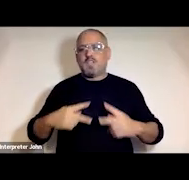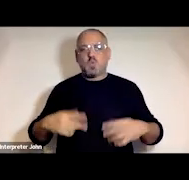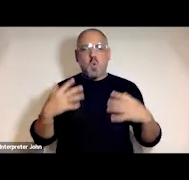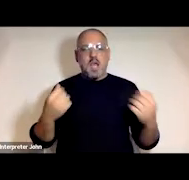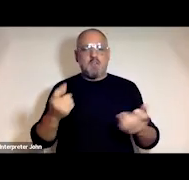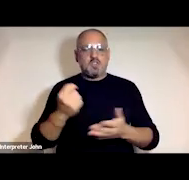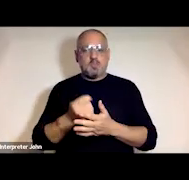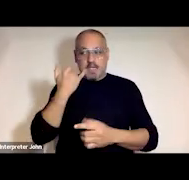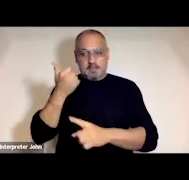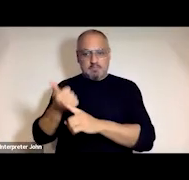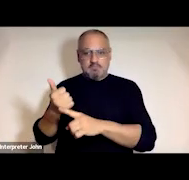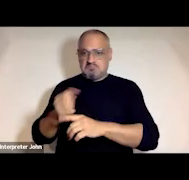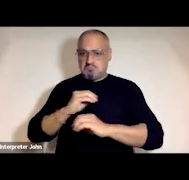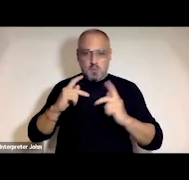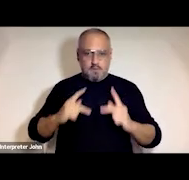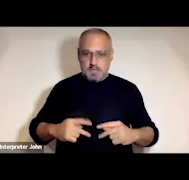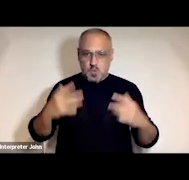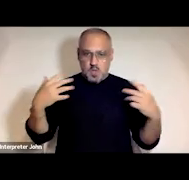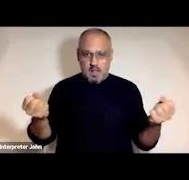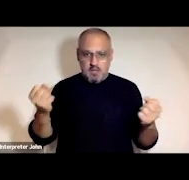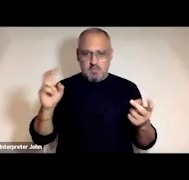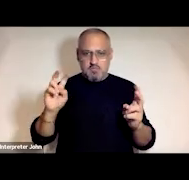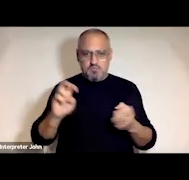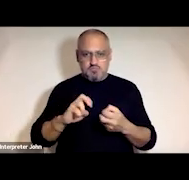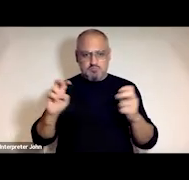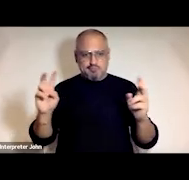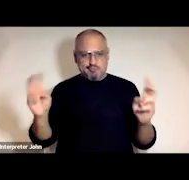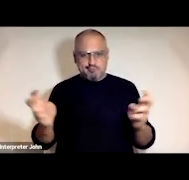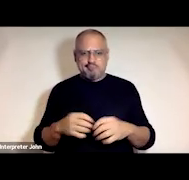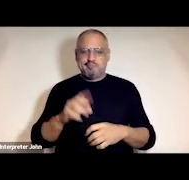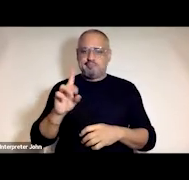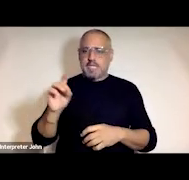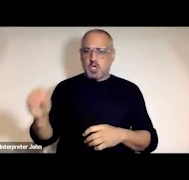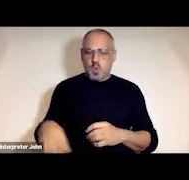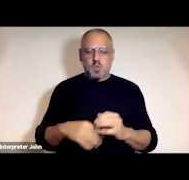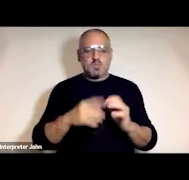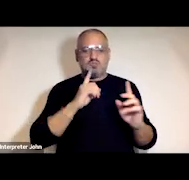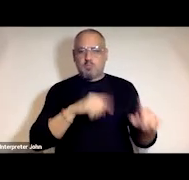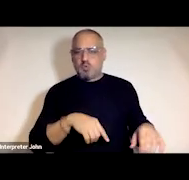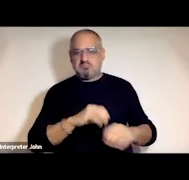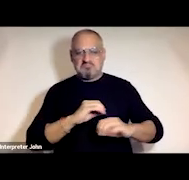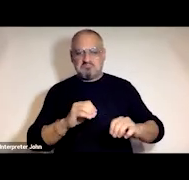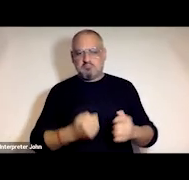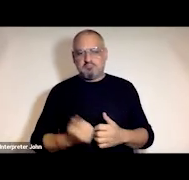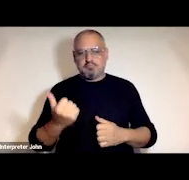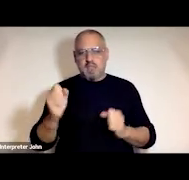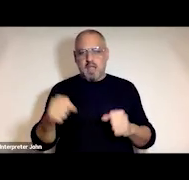If a person doesn't have any physical health conditions that they're diagnosed with or that they report, you can take it out. But if they do,